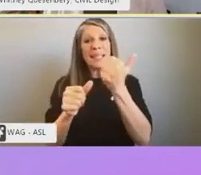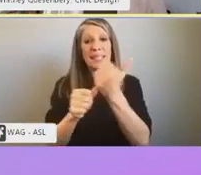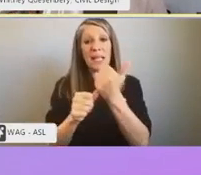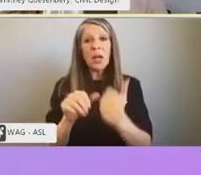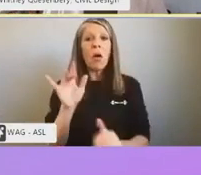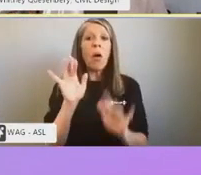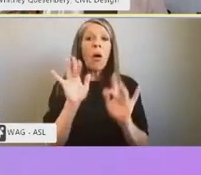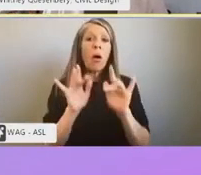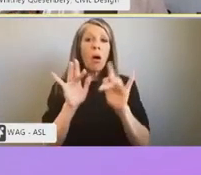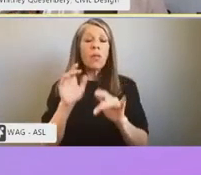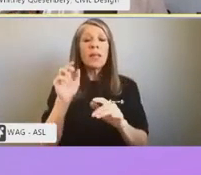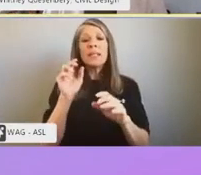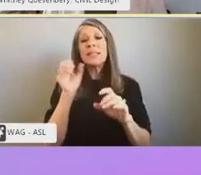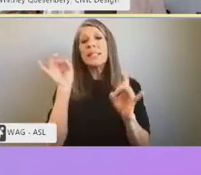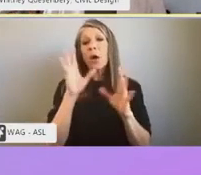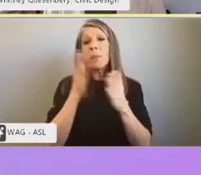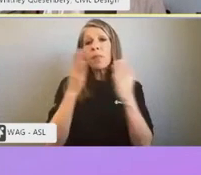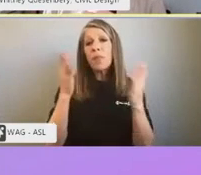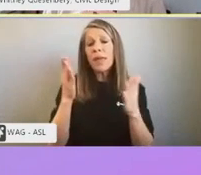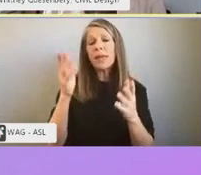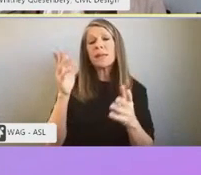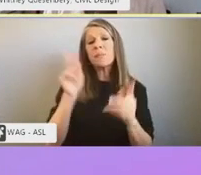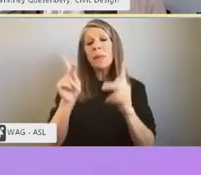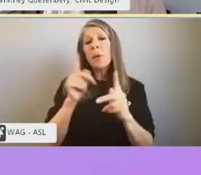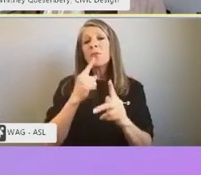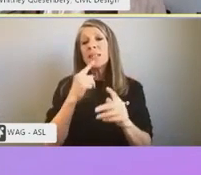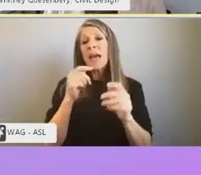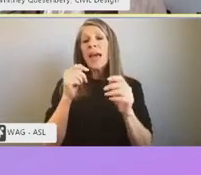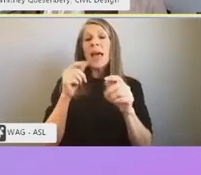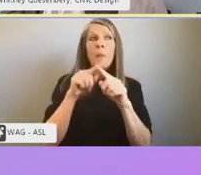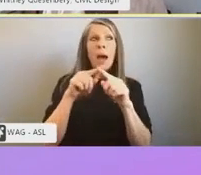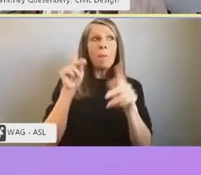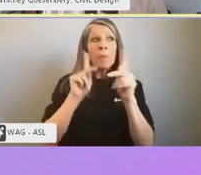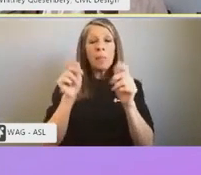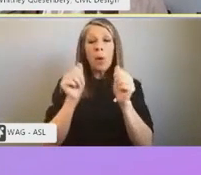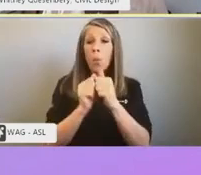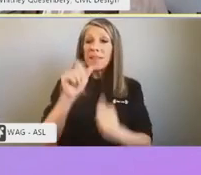we have to stop thinking about voting with disability as something that people need